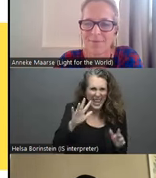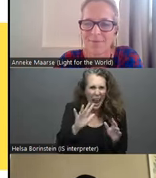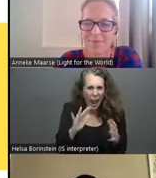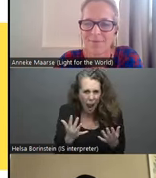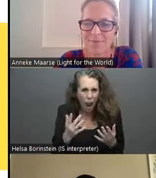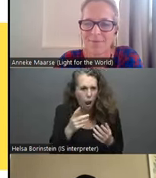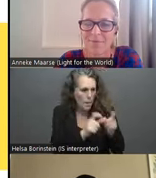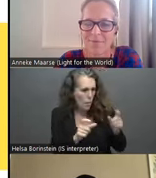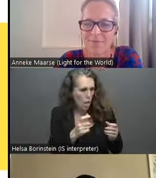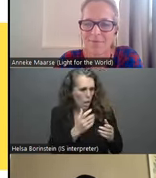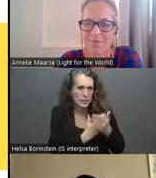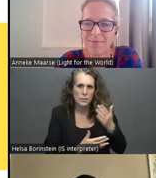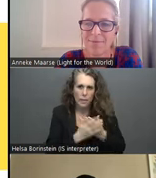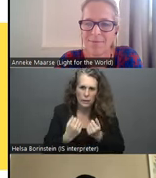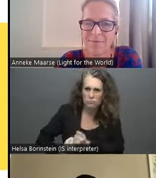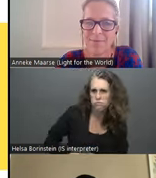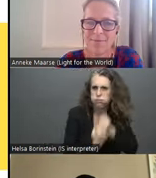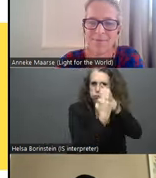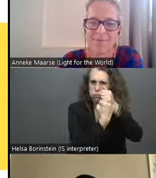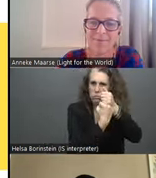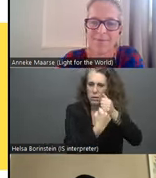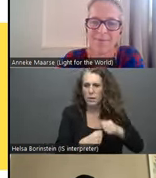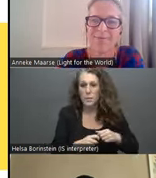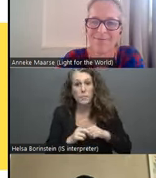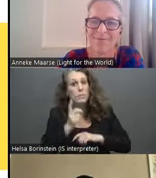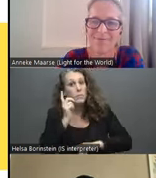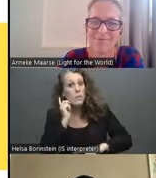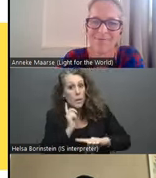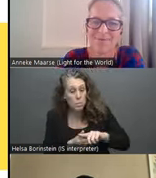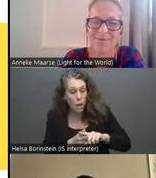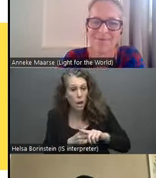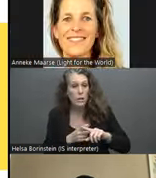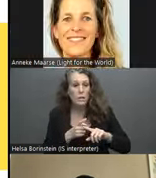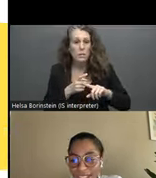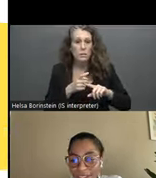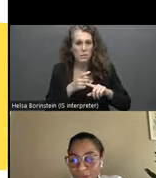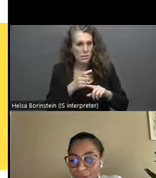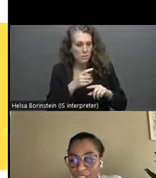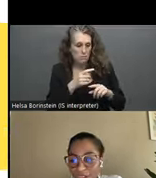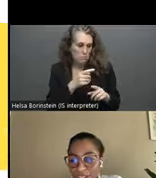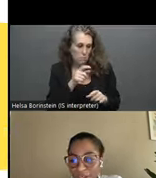his alma mater who don't get me see. 15:39:32 Last year was the best in all situations,